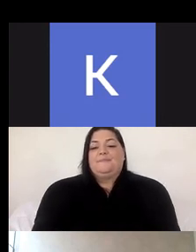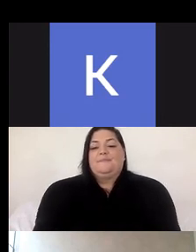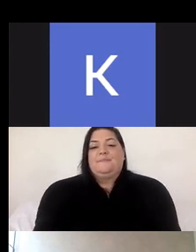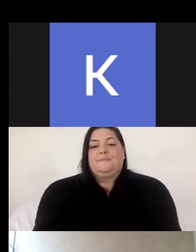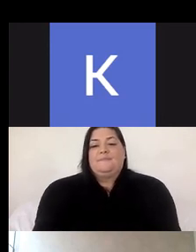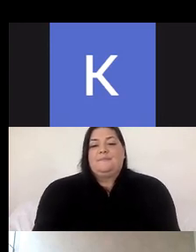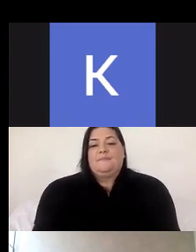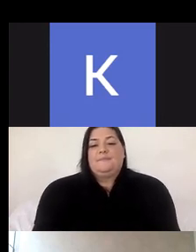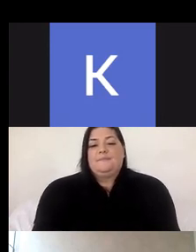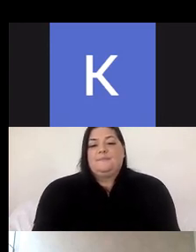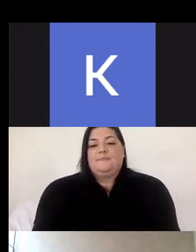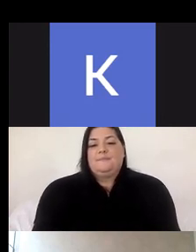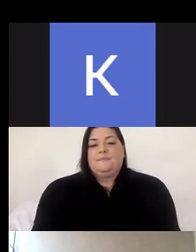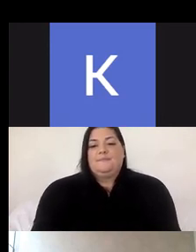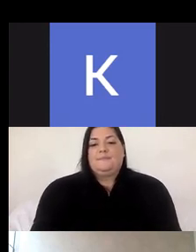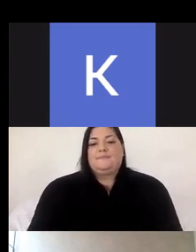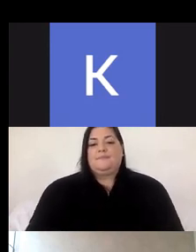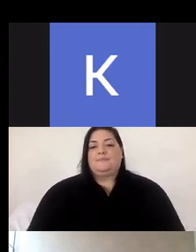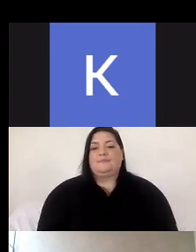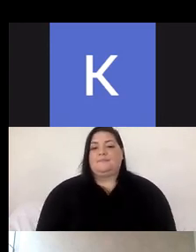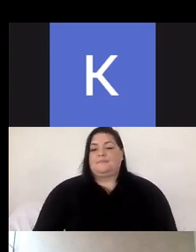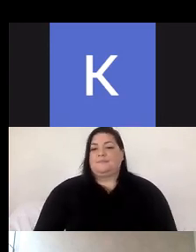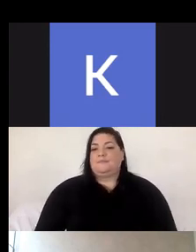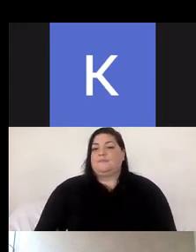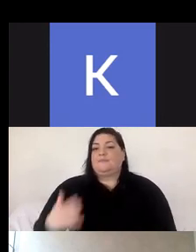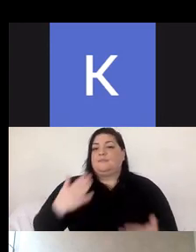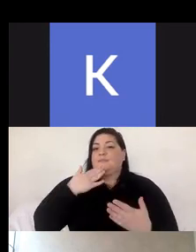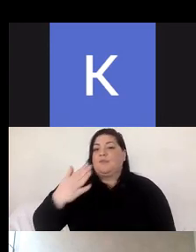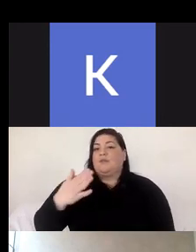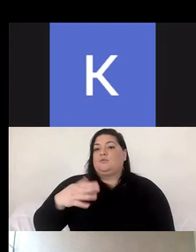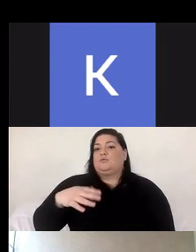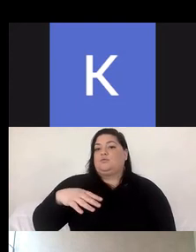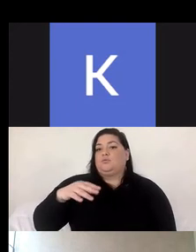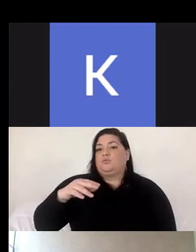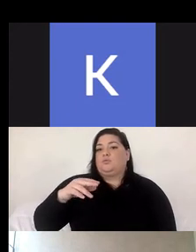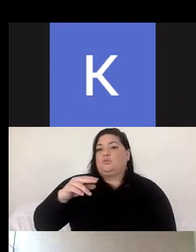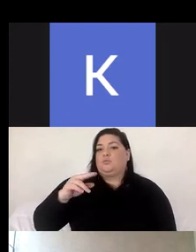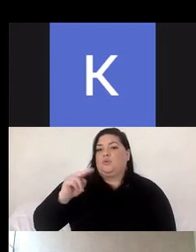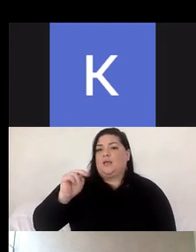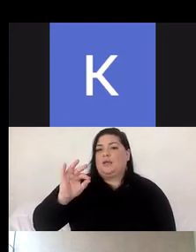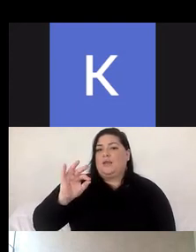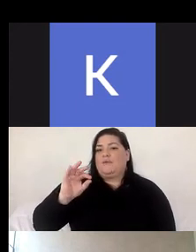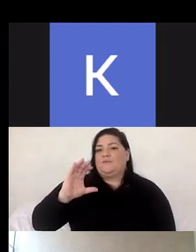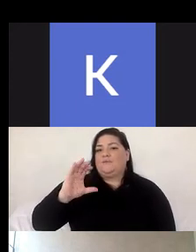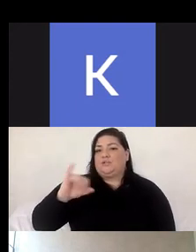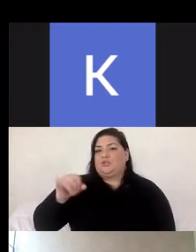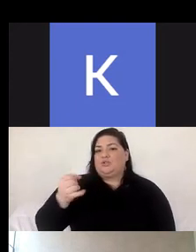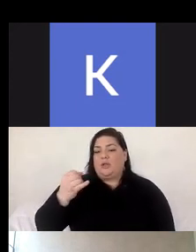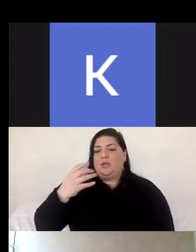and thank you to NCJFCJ for this platform, and yeah,